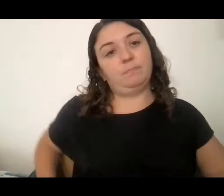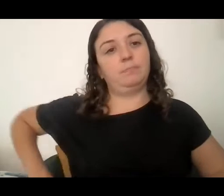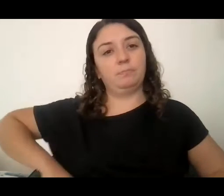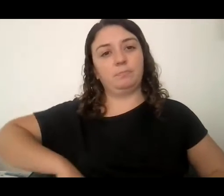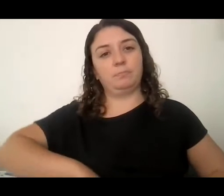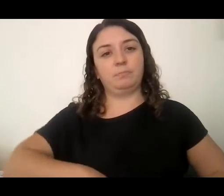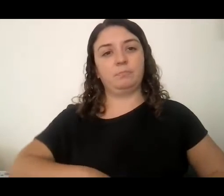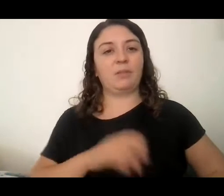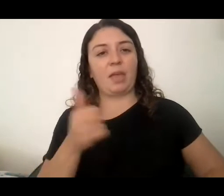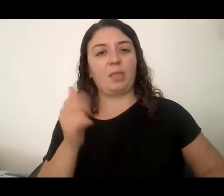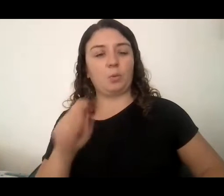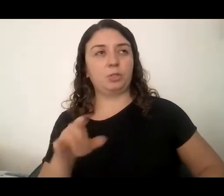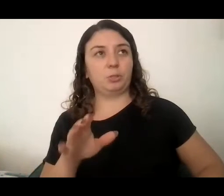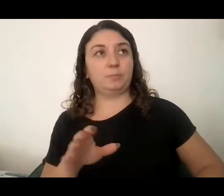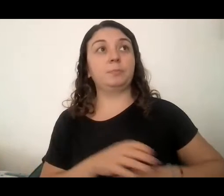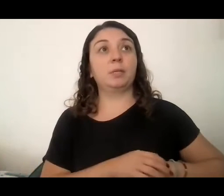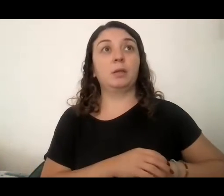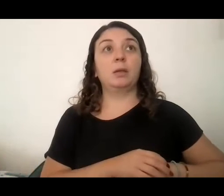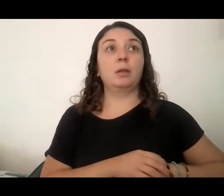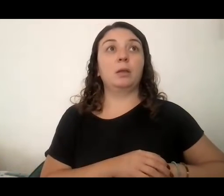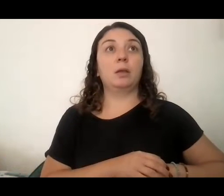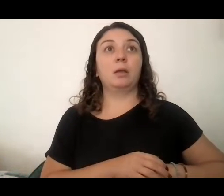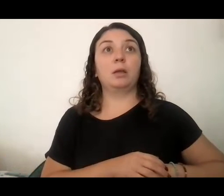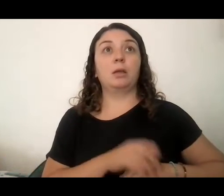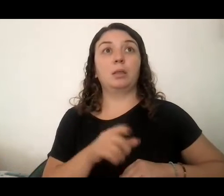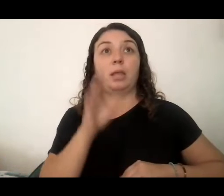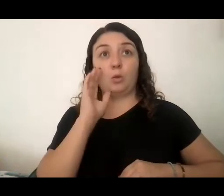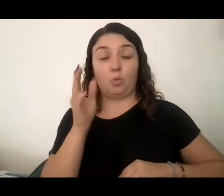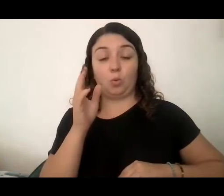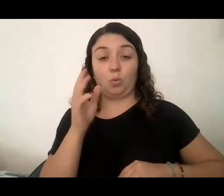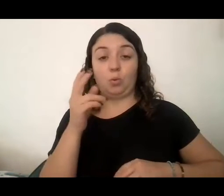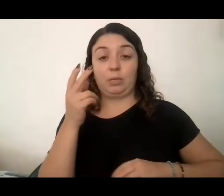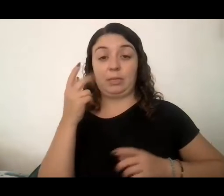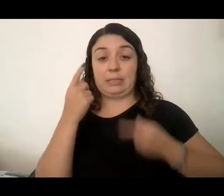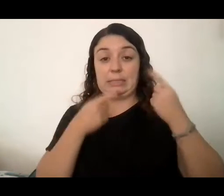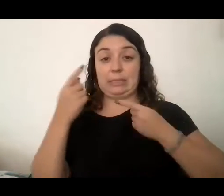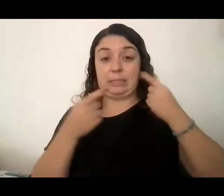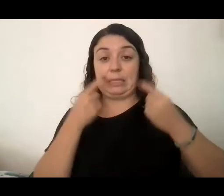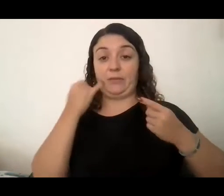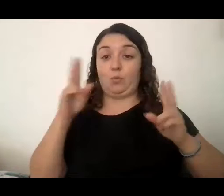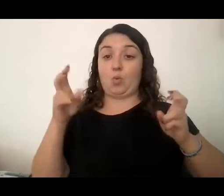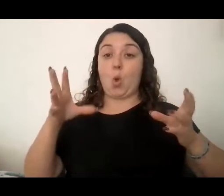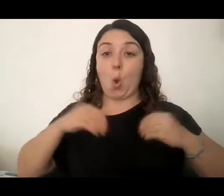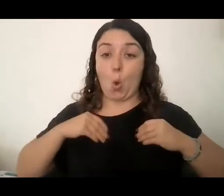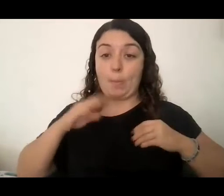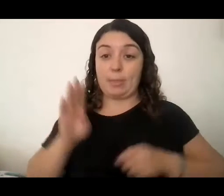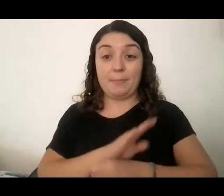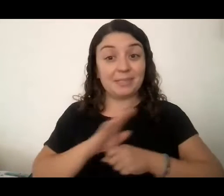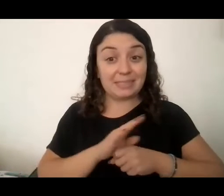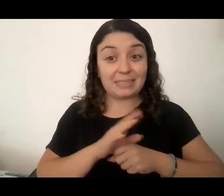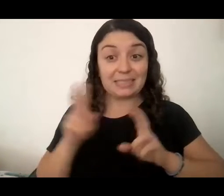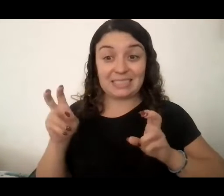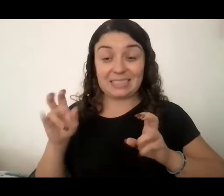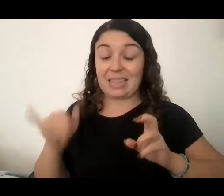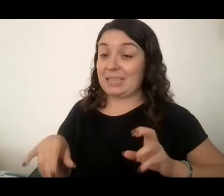you. Do they view "owning a business" as the "ability to work? Especially